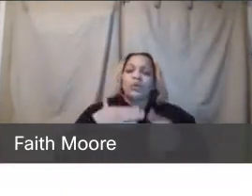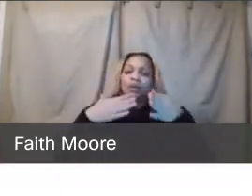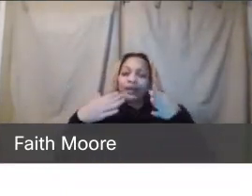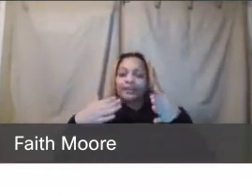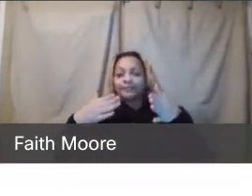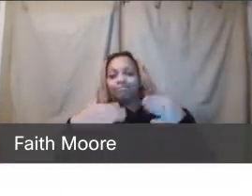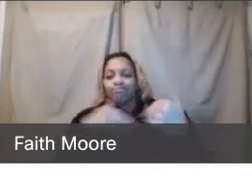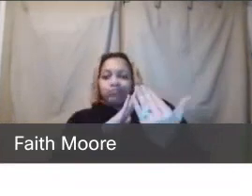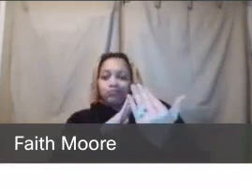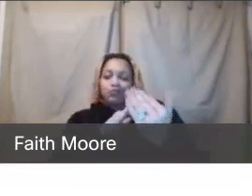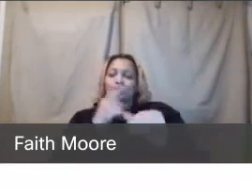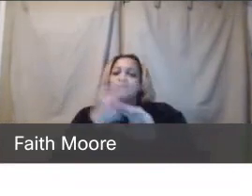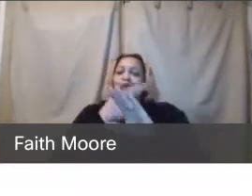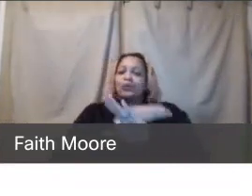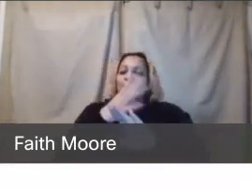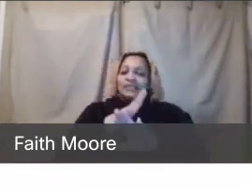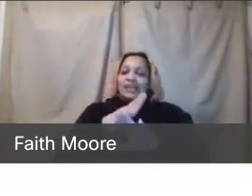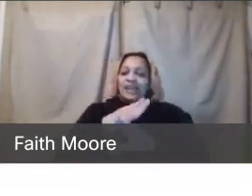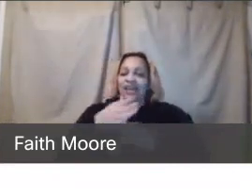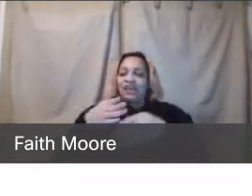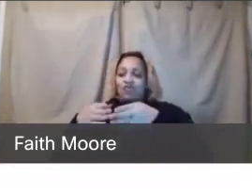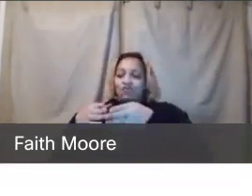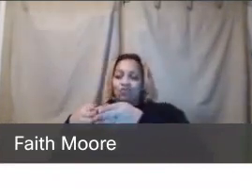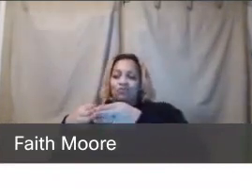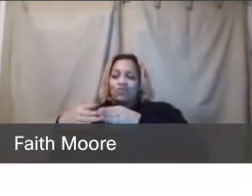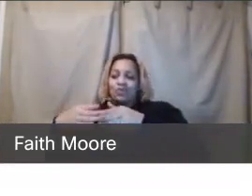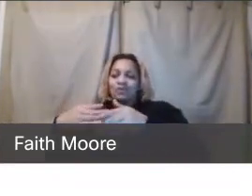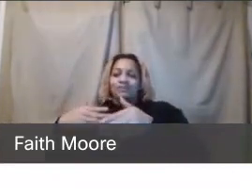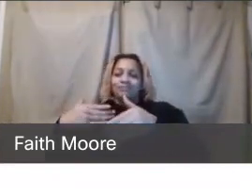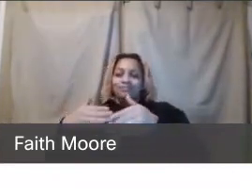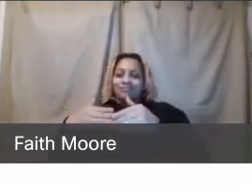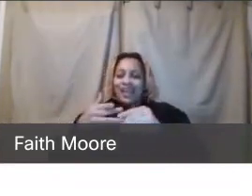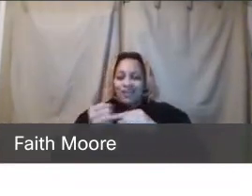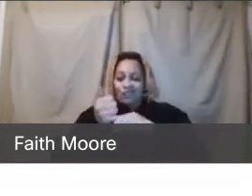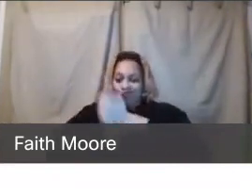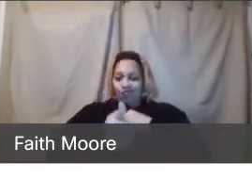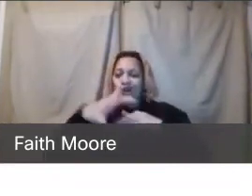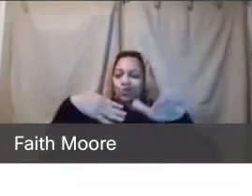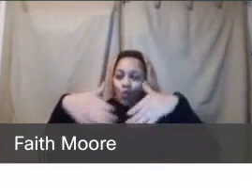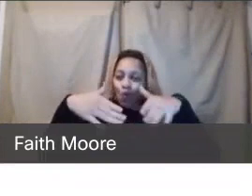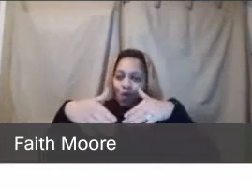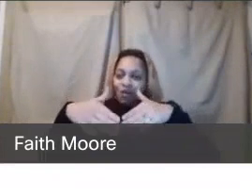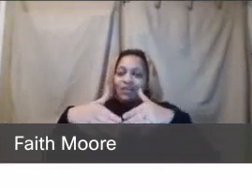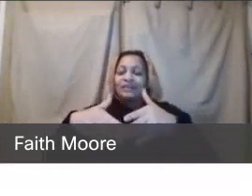Is as part of product we're shrinking. How many lanes are Ross in there so that's that's the.